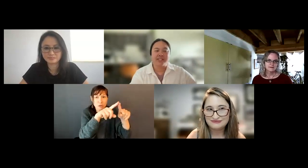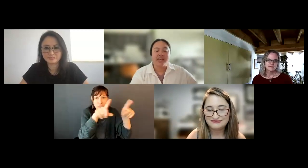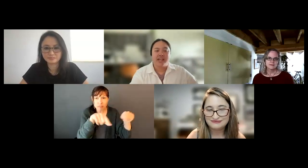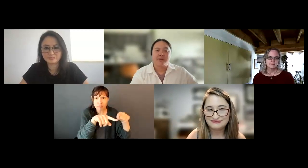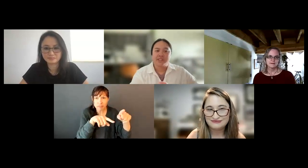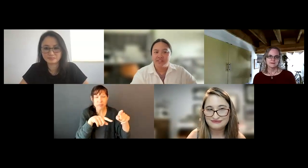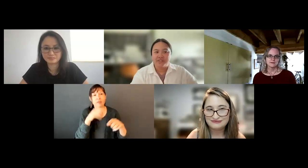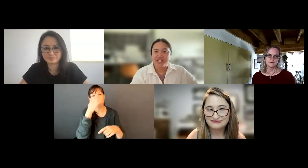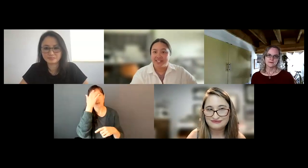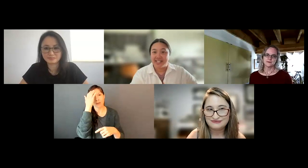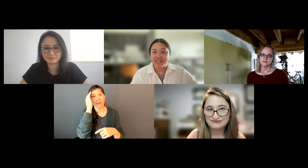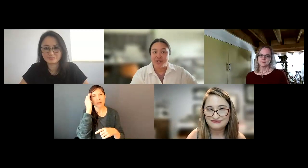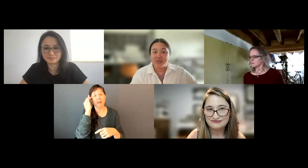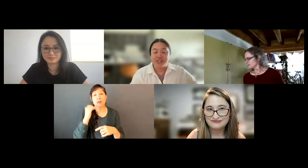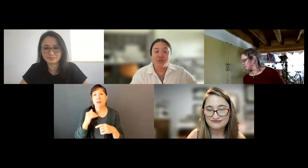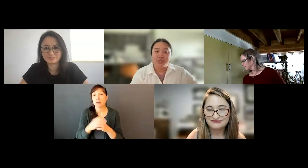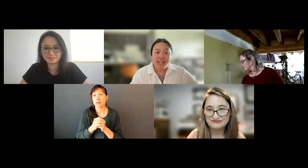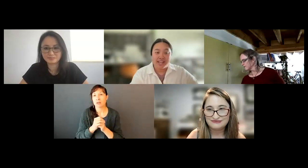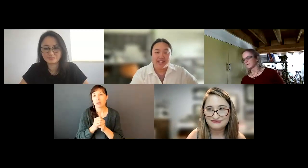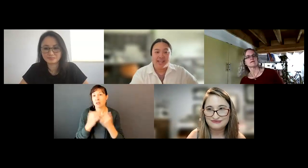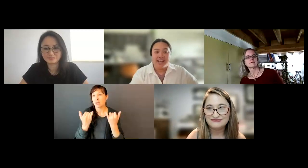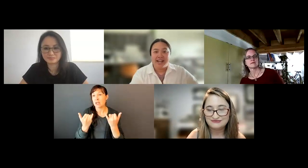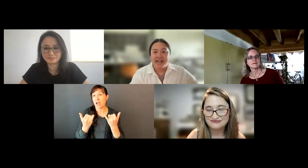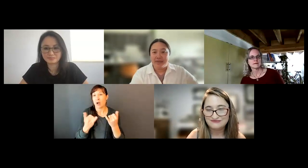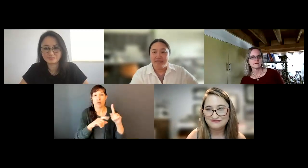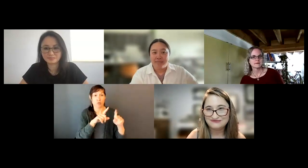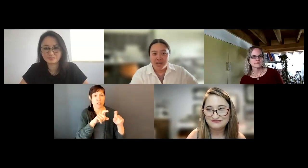But I would love for us to get into the Q&A.